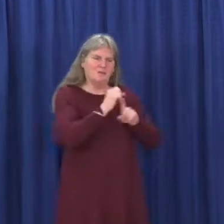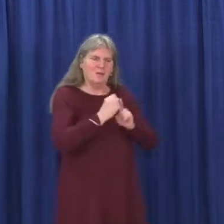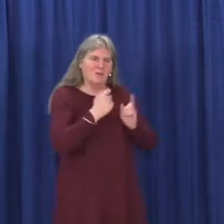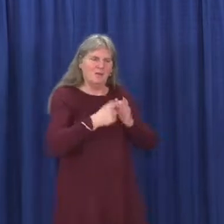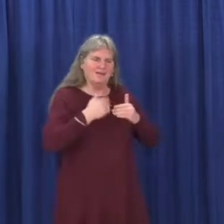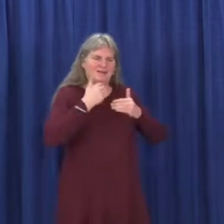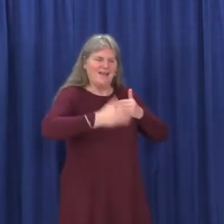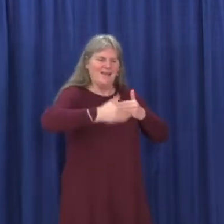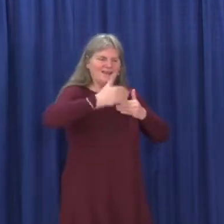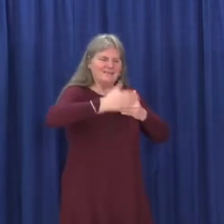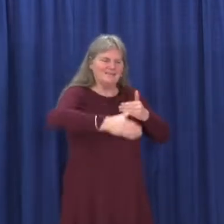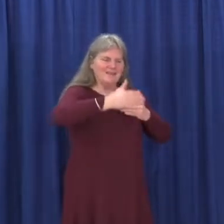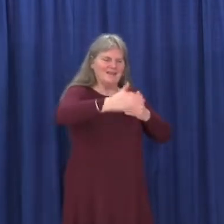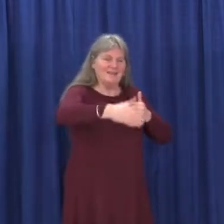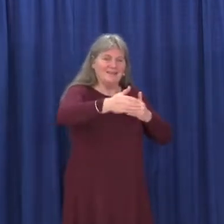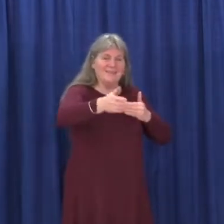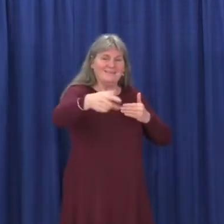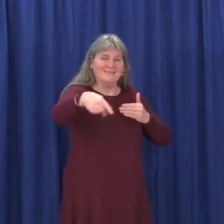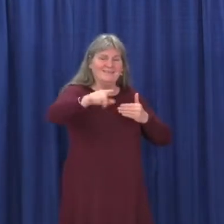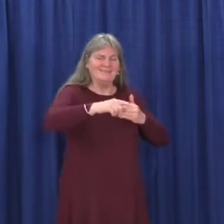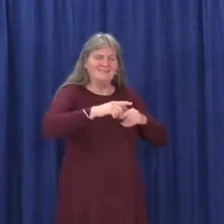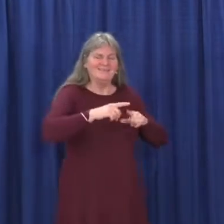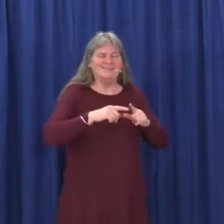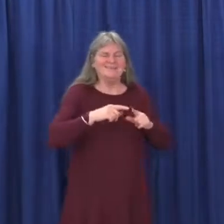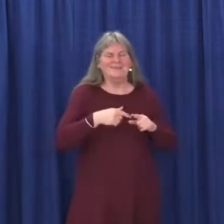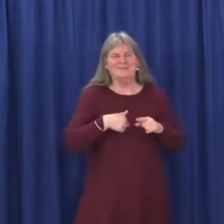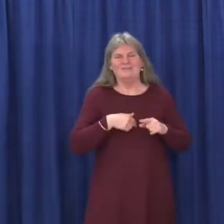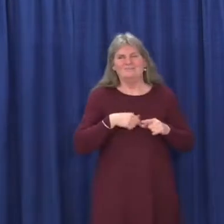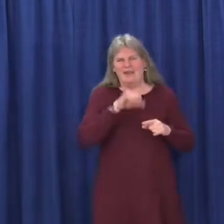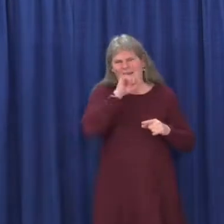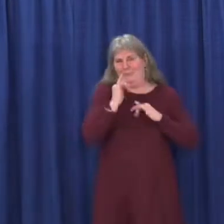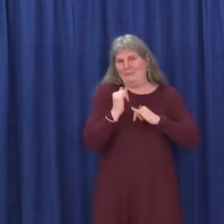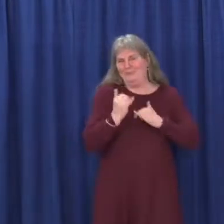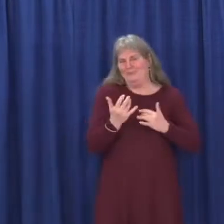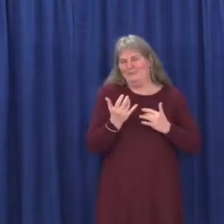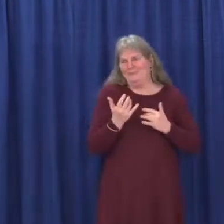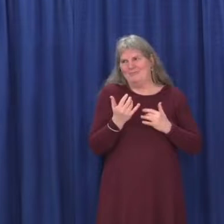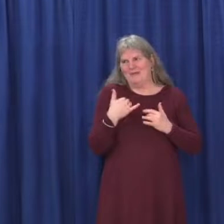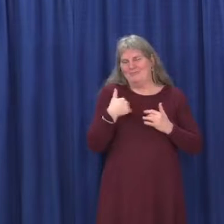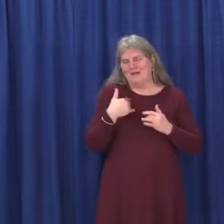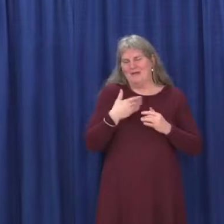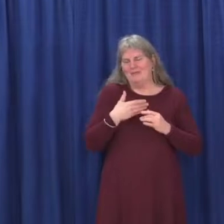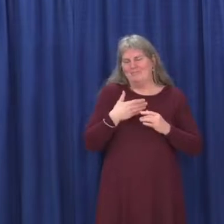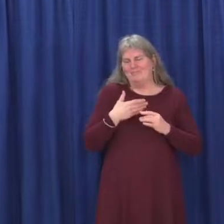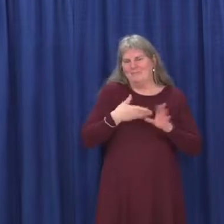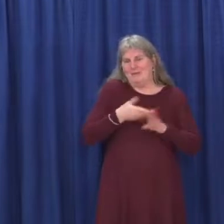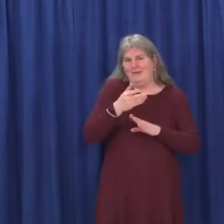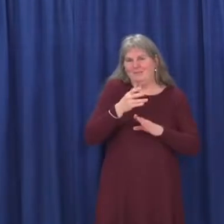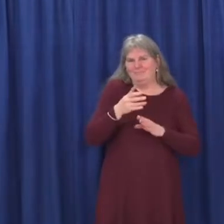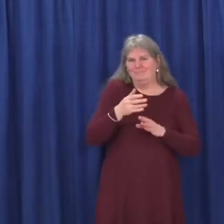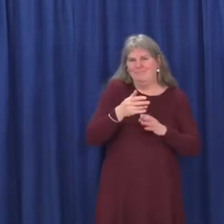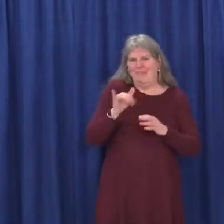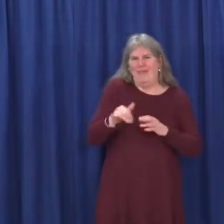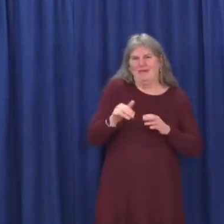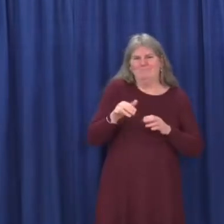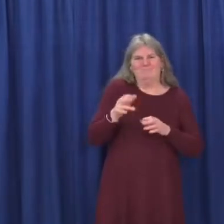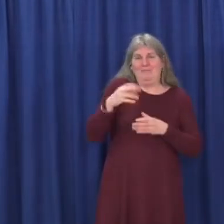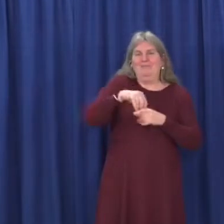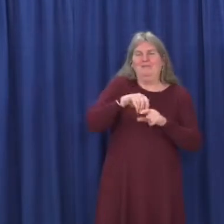And I-- you know, I obviously love that as well, or I wouldn't have gone into this field. I-- I liken my work,